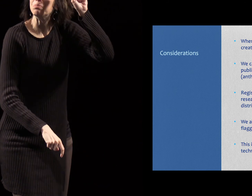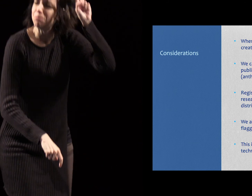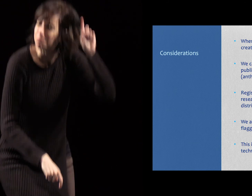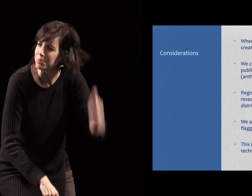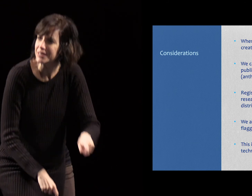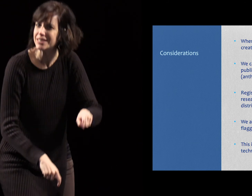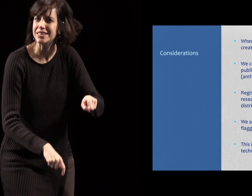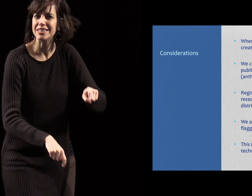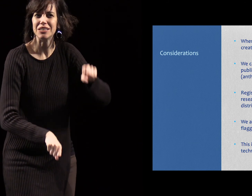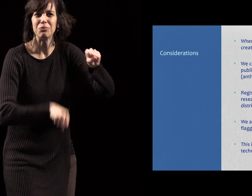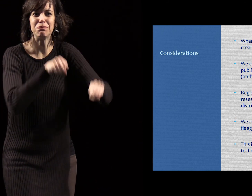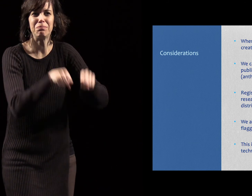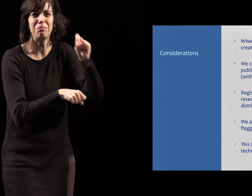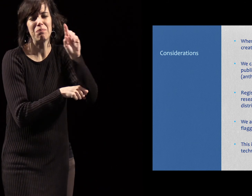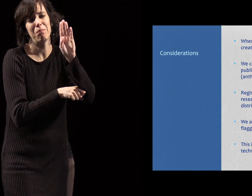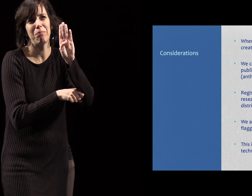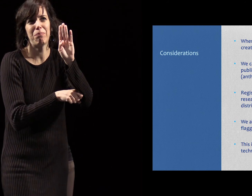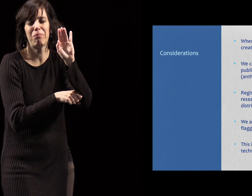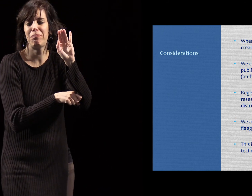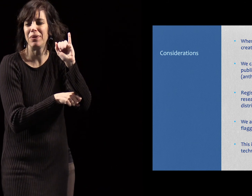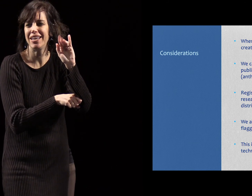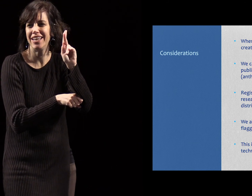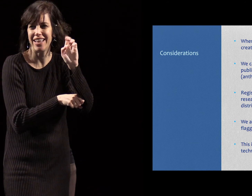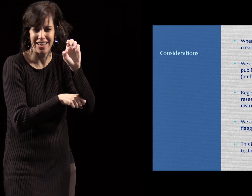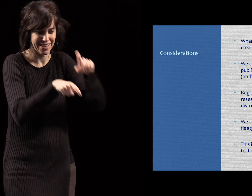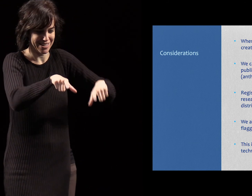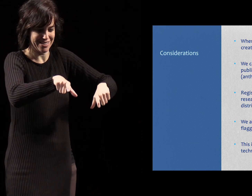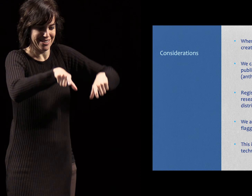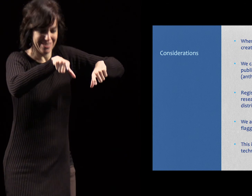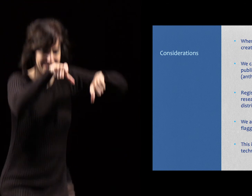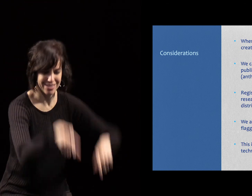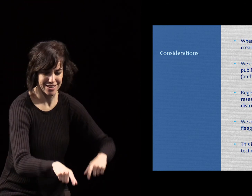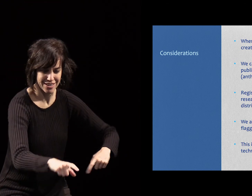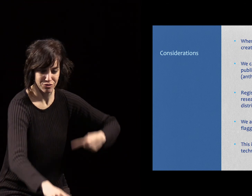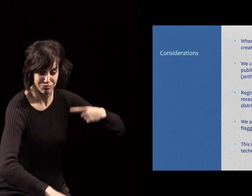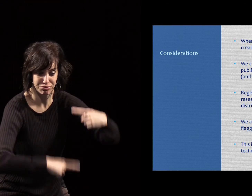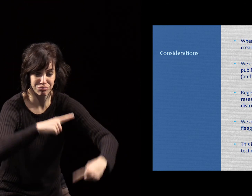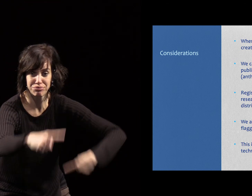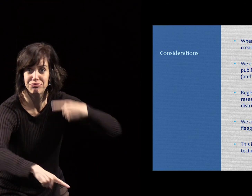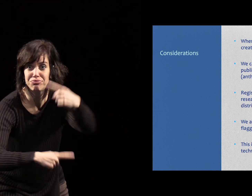You must put the work in, you must pedal and keep that momentum.